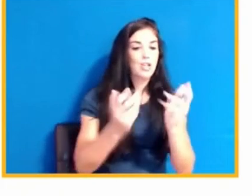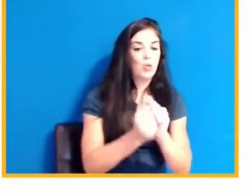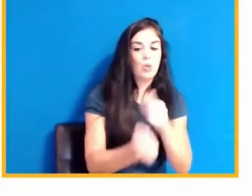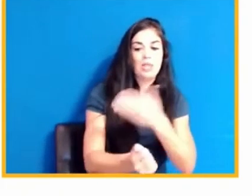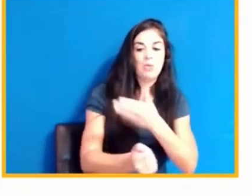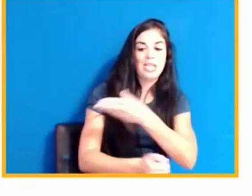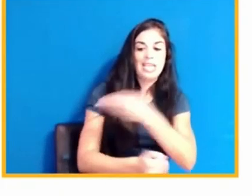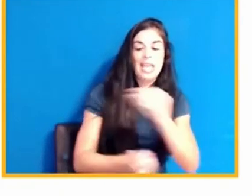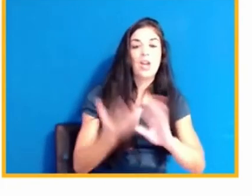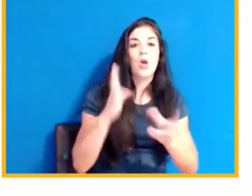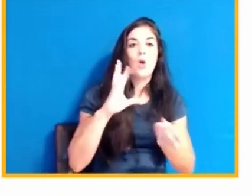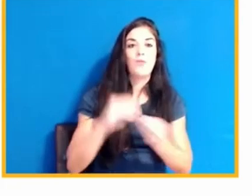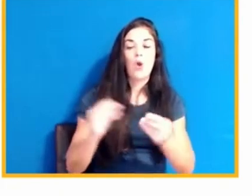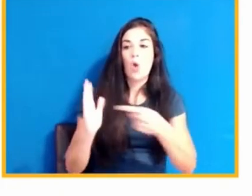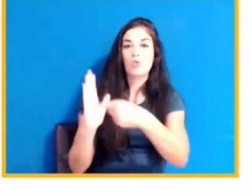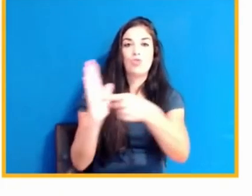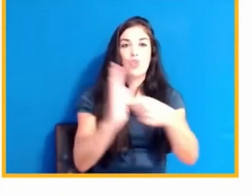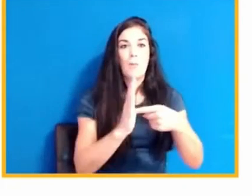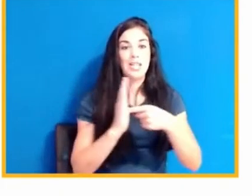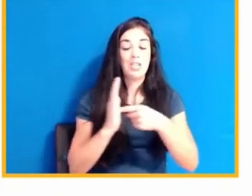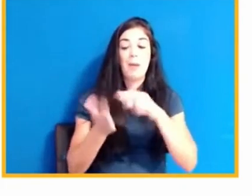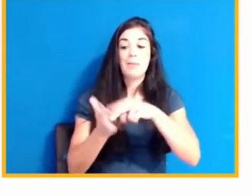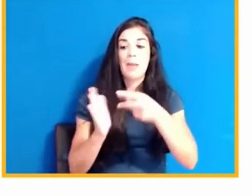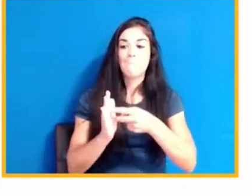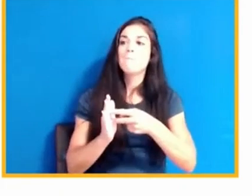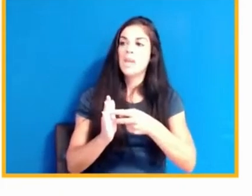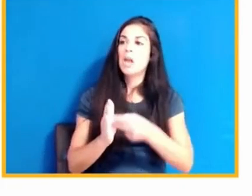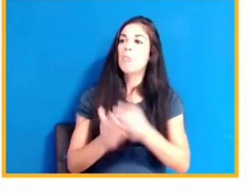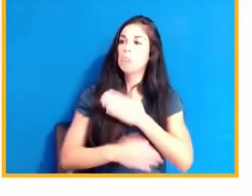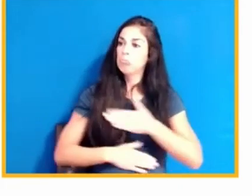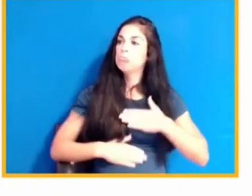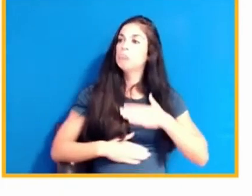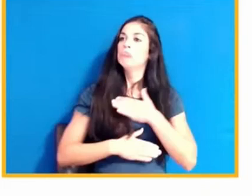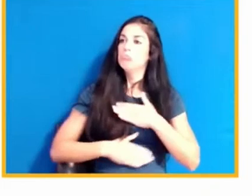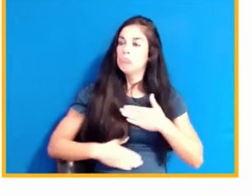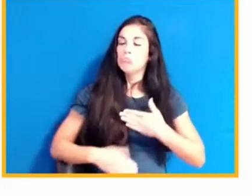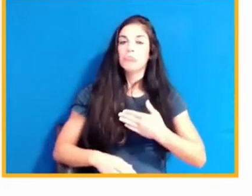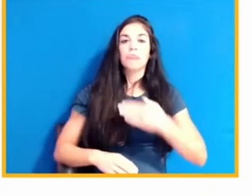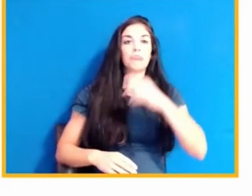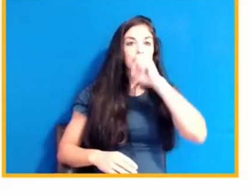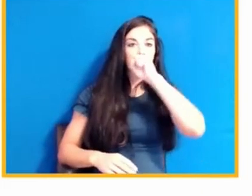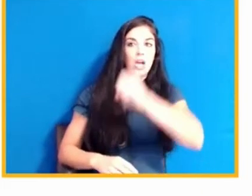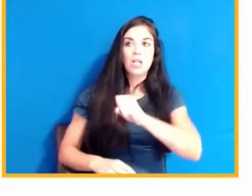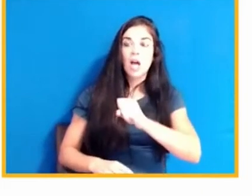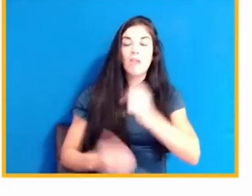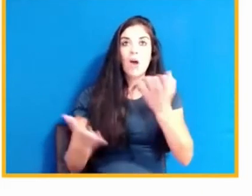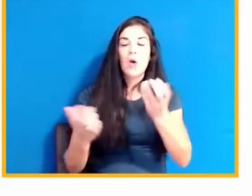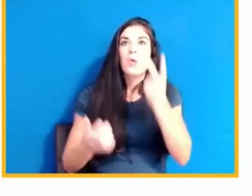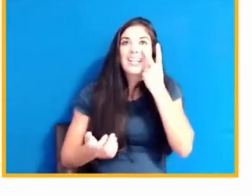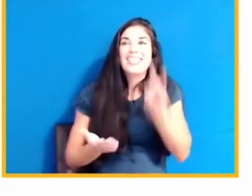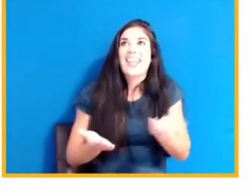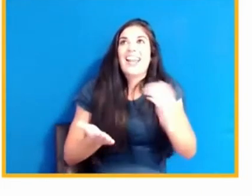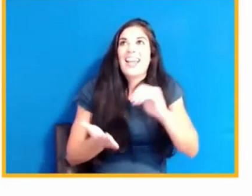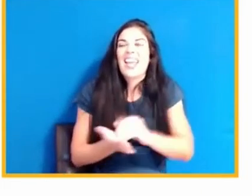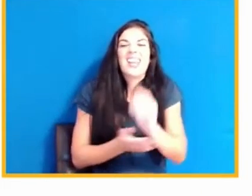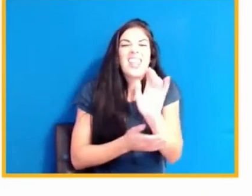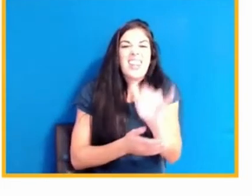and overall showmanship which is, did your dance entertain us? Did it provide that "Oh my goodnes, I want to see that all over again" factor.